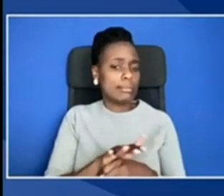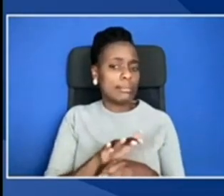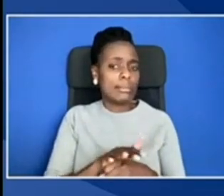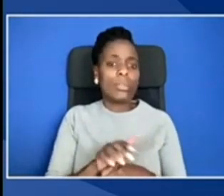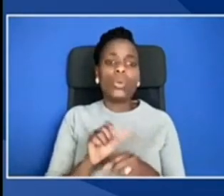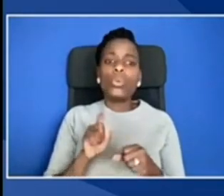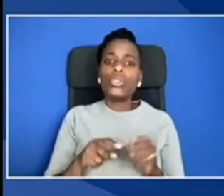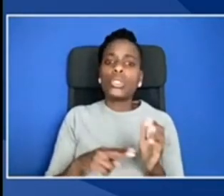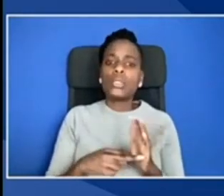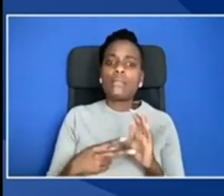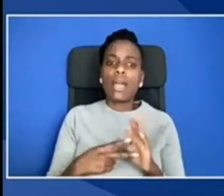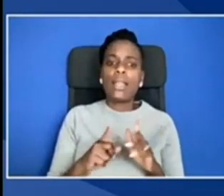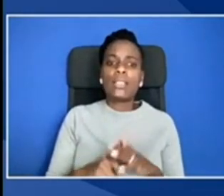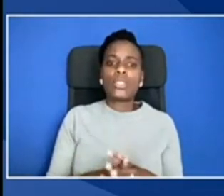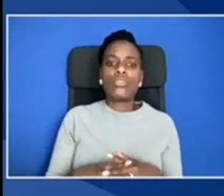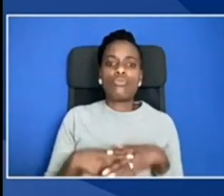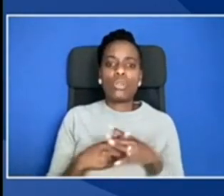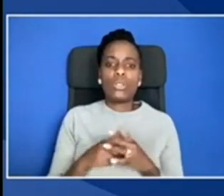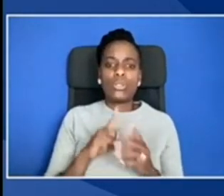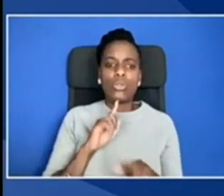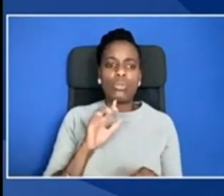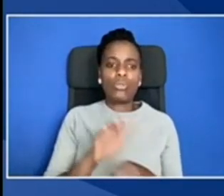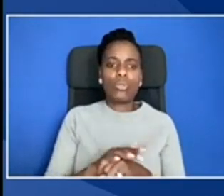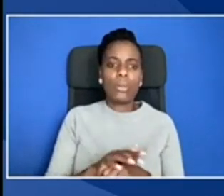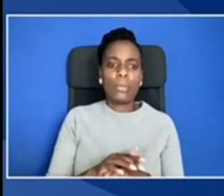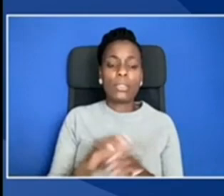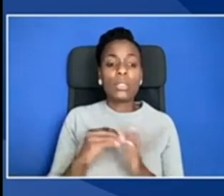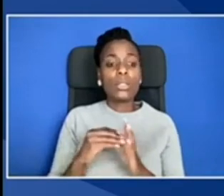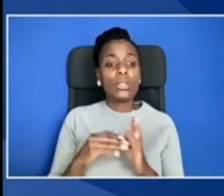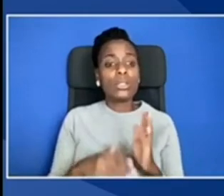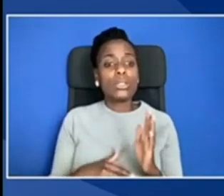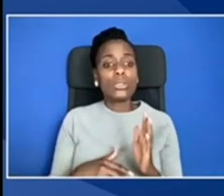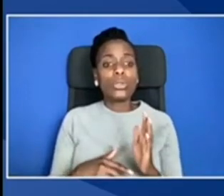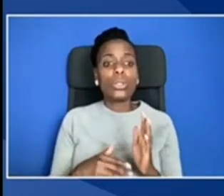Student loans and education should contribute to a thriving life, not just an existing life.